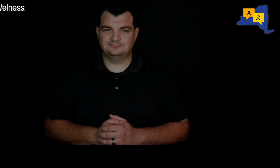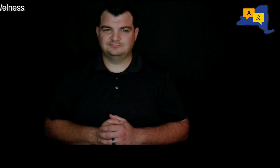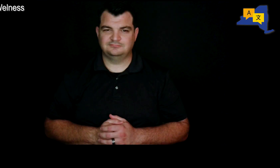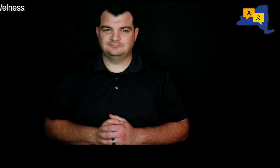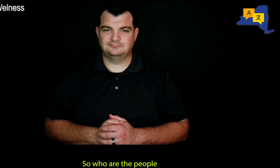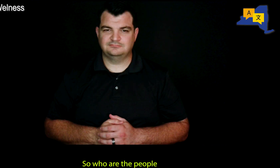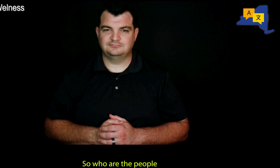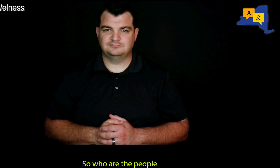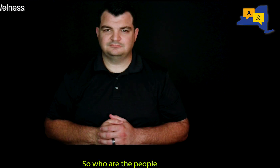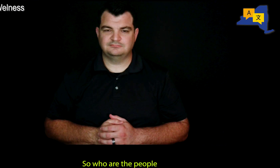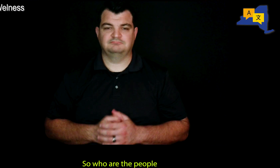So who are the people